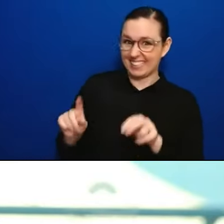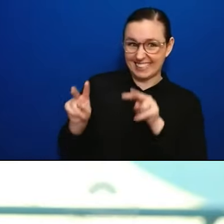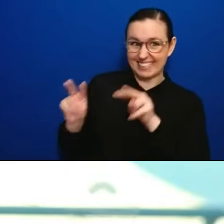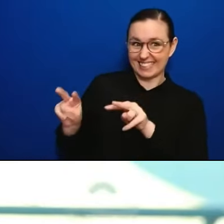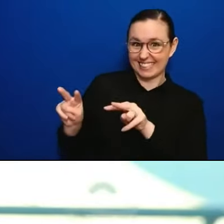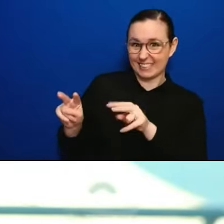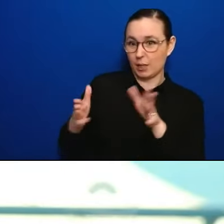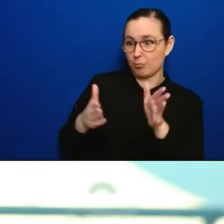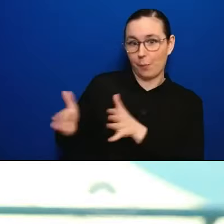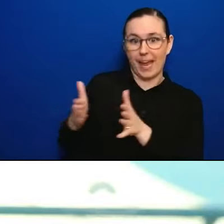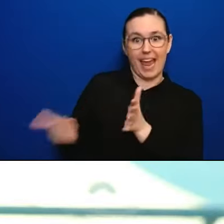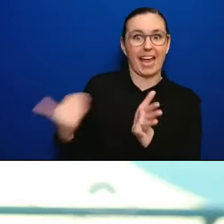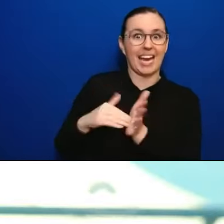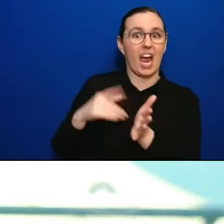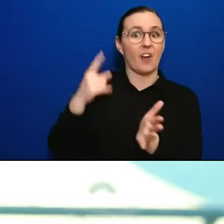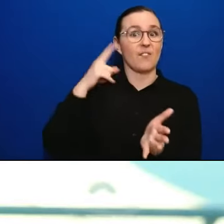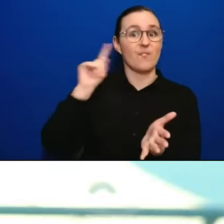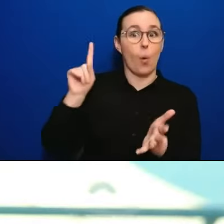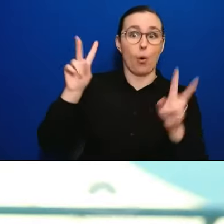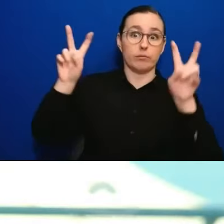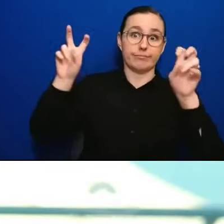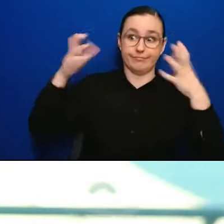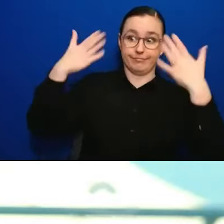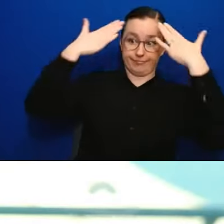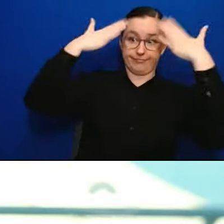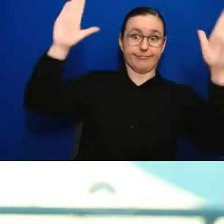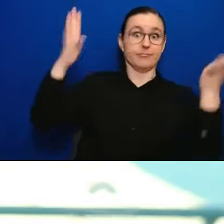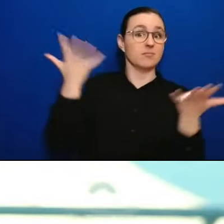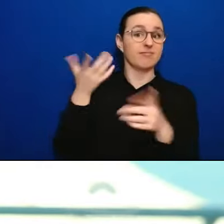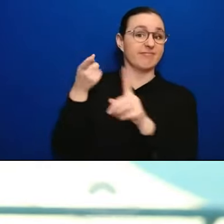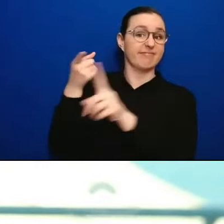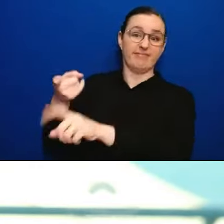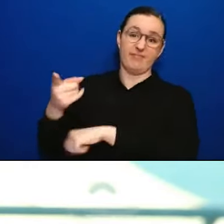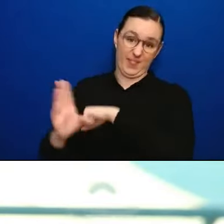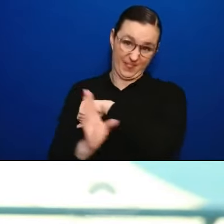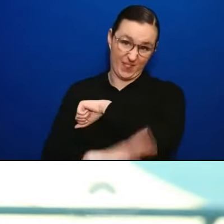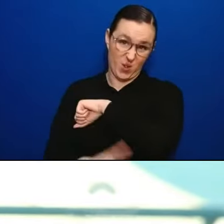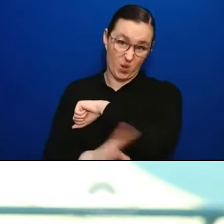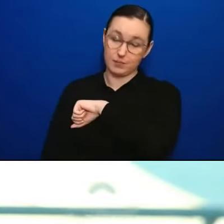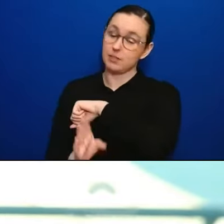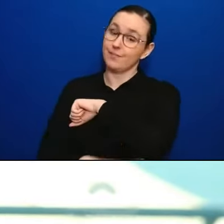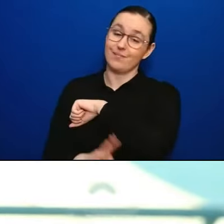summer and we'll need to